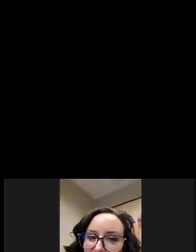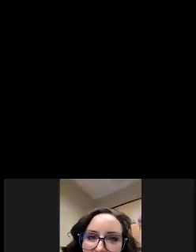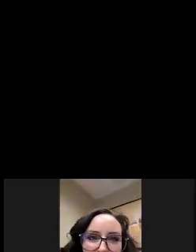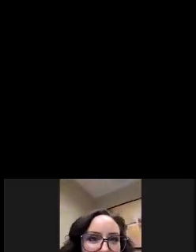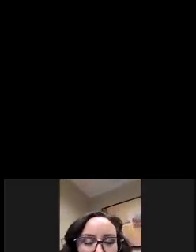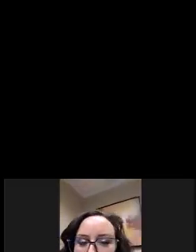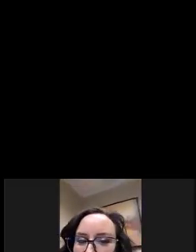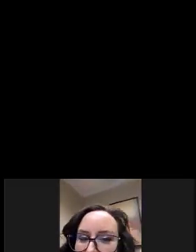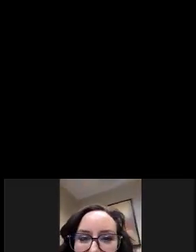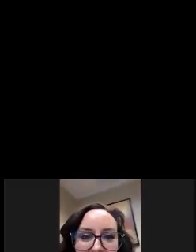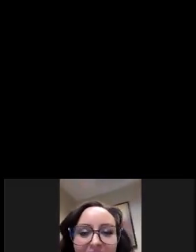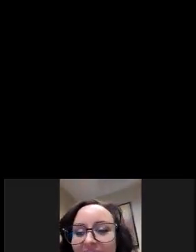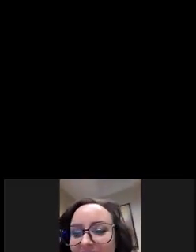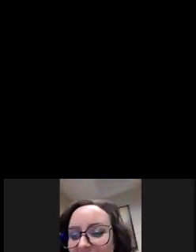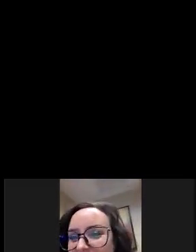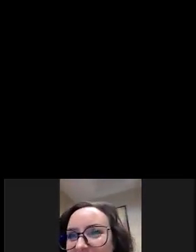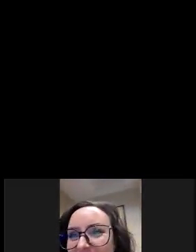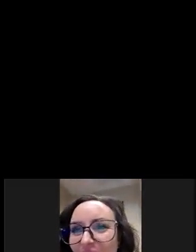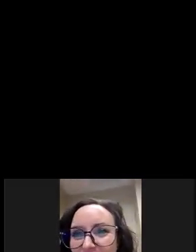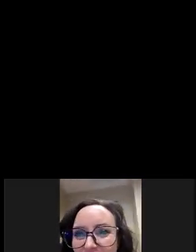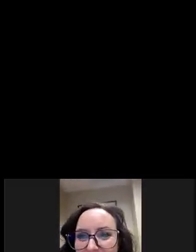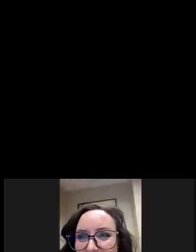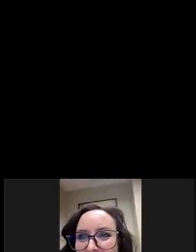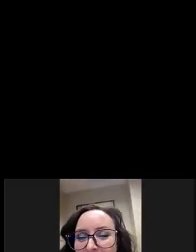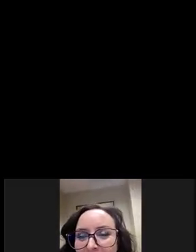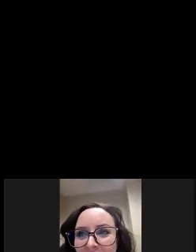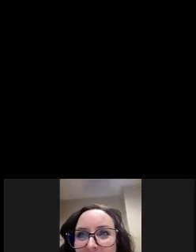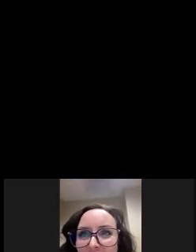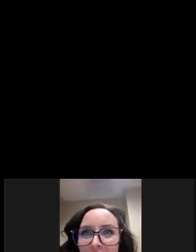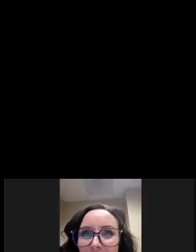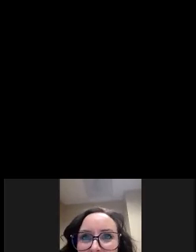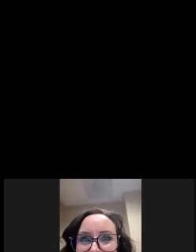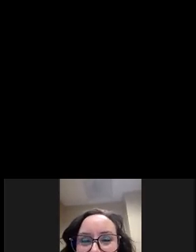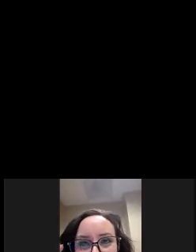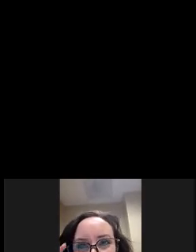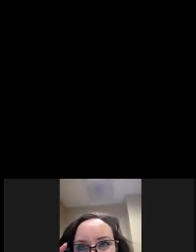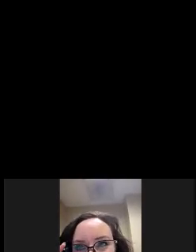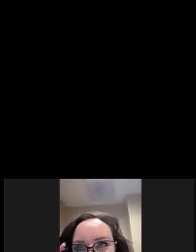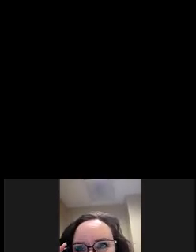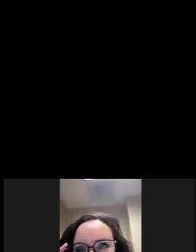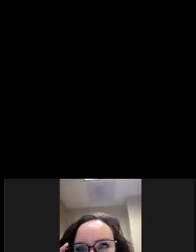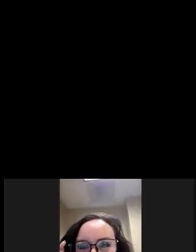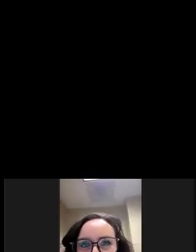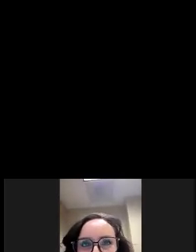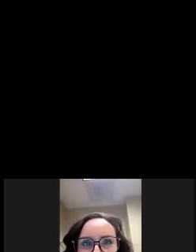not do well with that. So she it's interesting because they